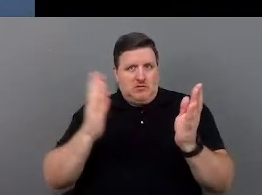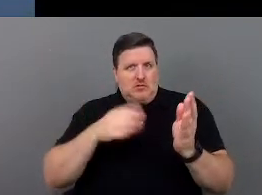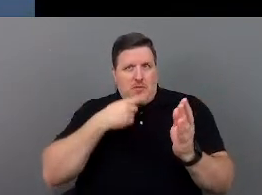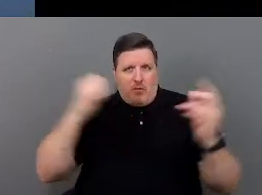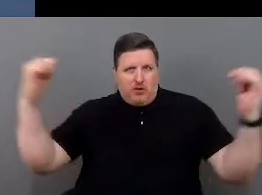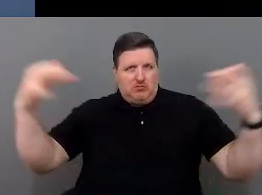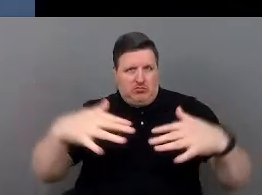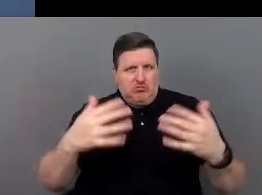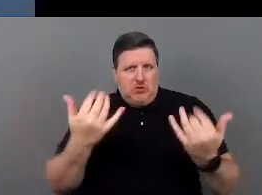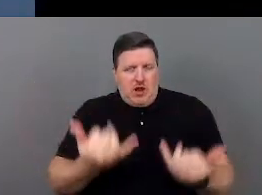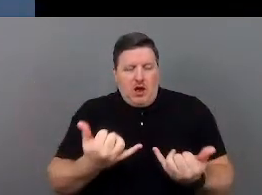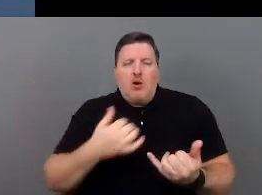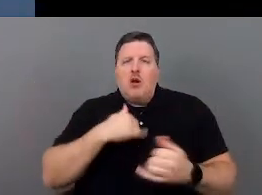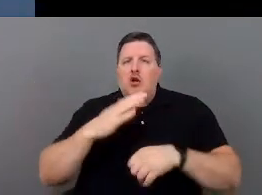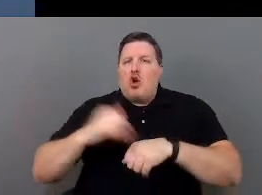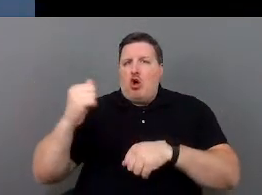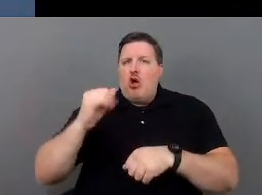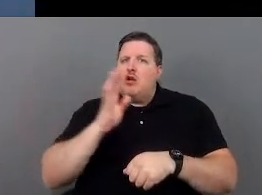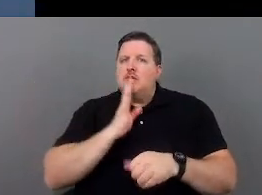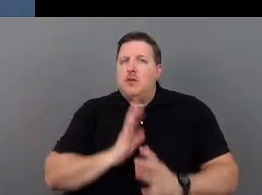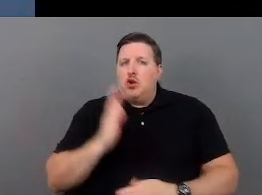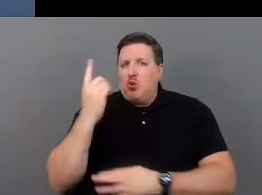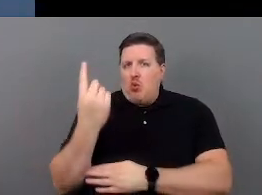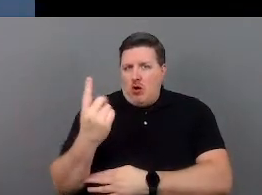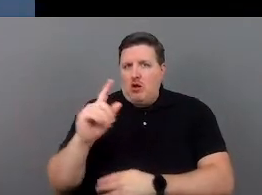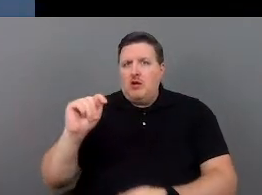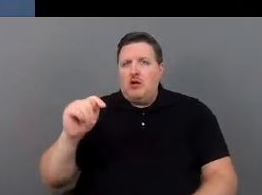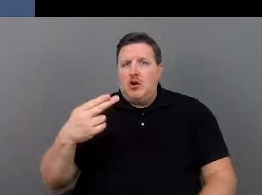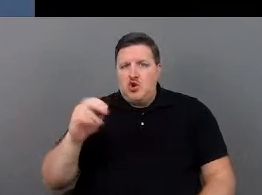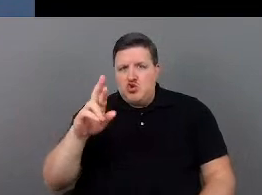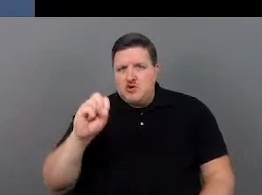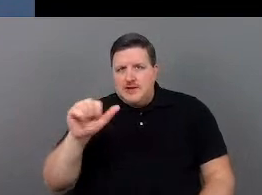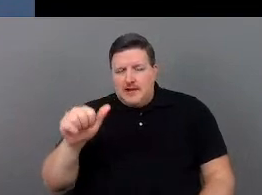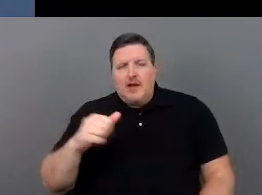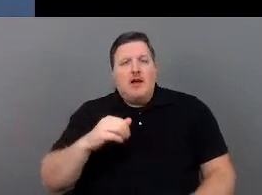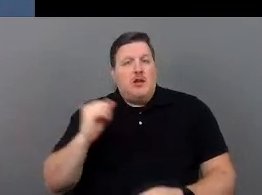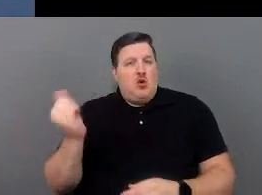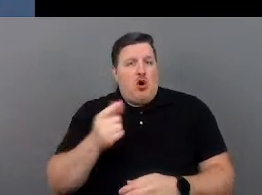SO I'LL GO AHEAD AND OPEN THE PUBLIC HEARING AND CALL ON SPEAKER ONE,